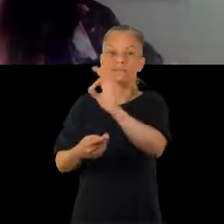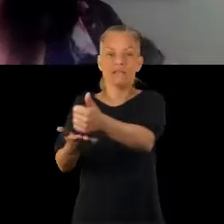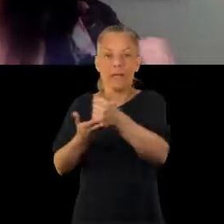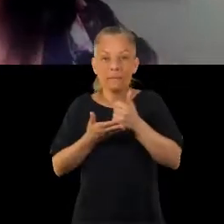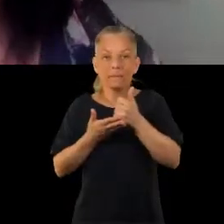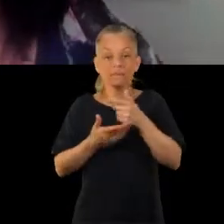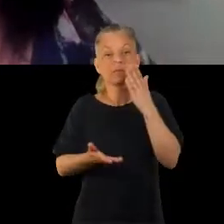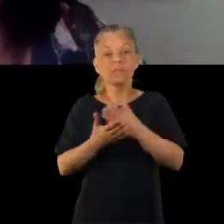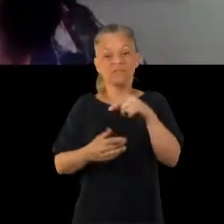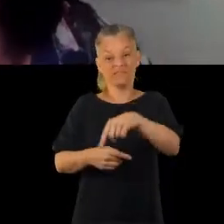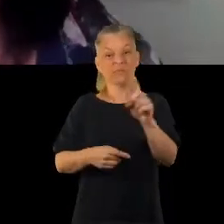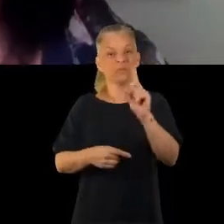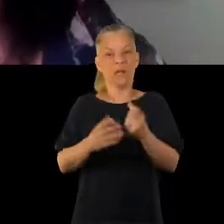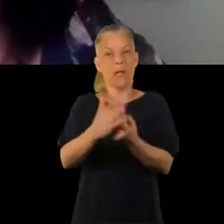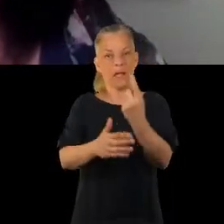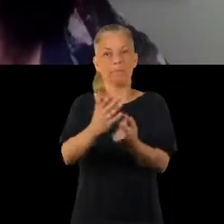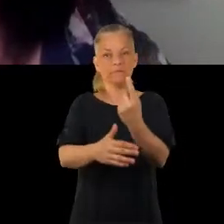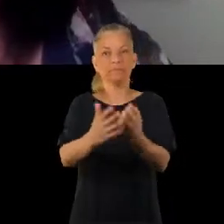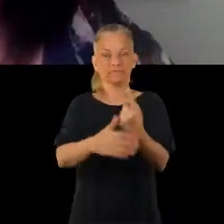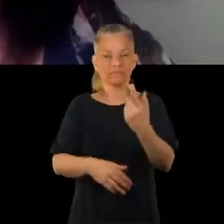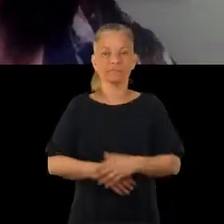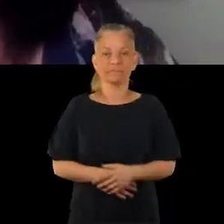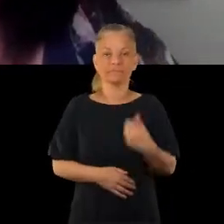going on, which happens more often than I realised it did.